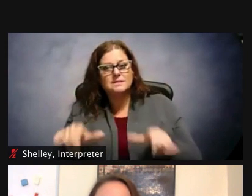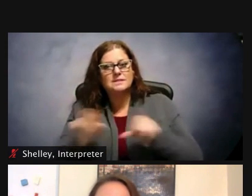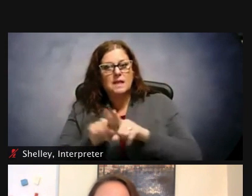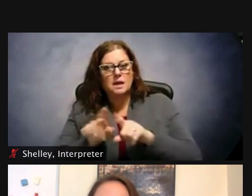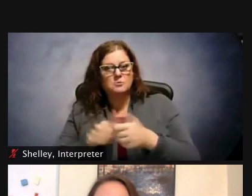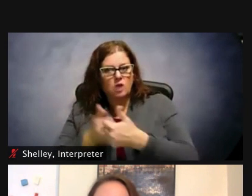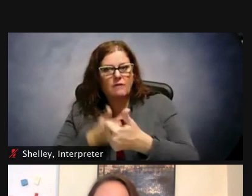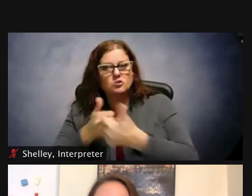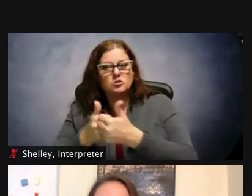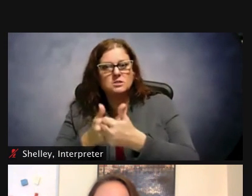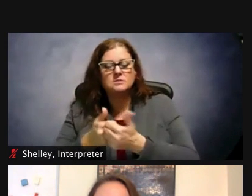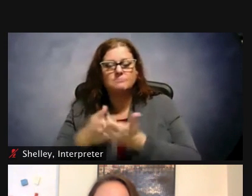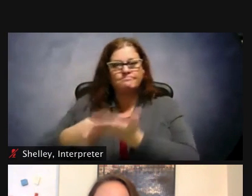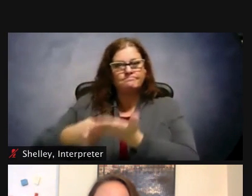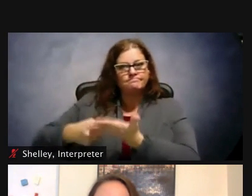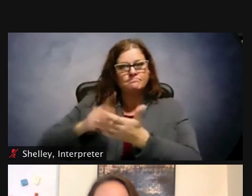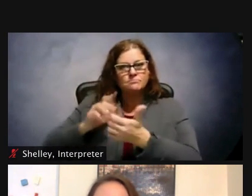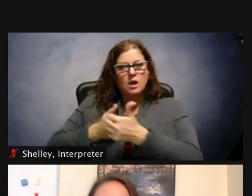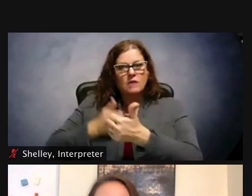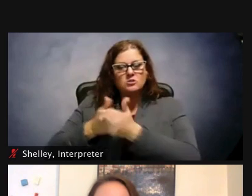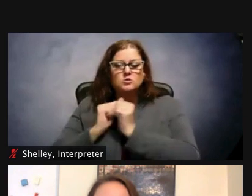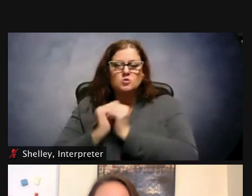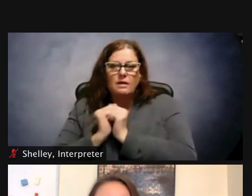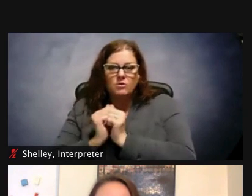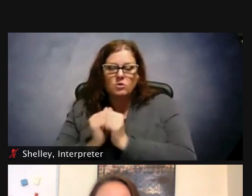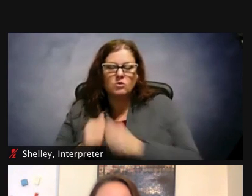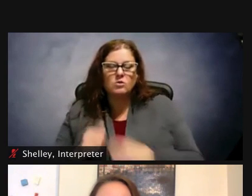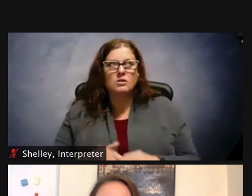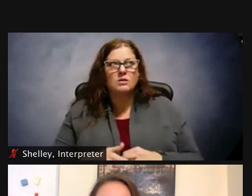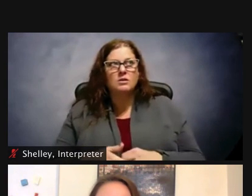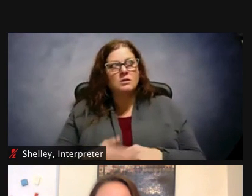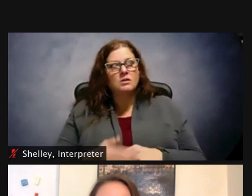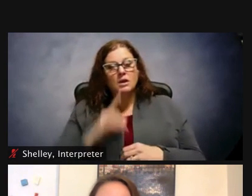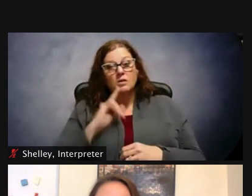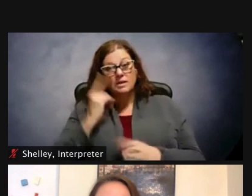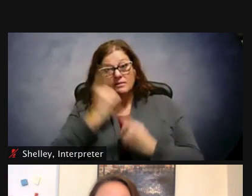they can talk about those challenges together. So I really think that's great that you shared